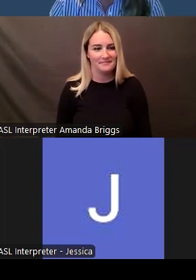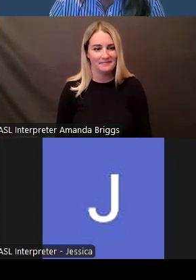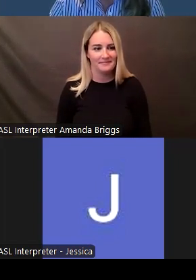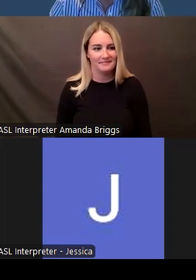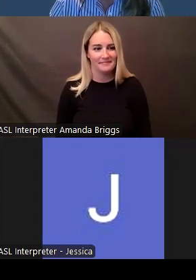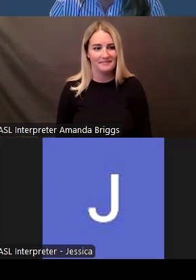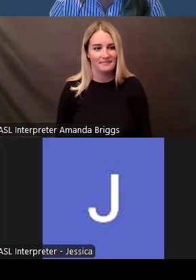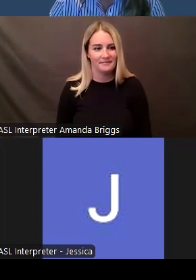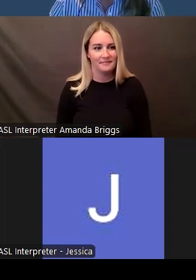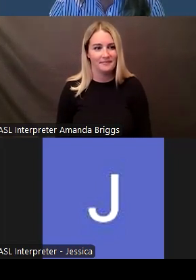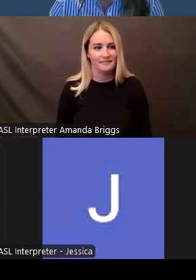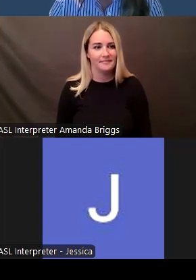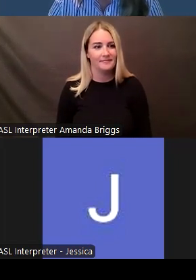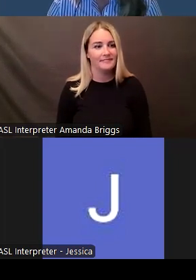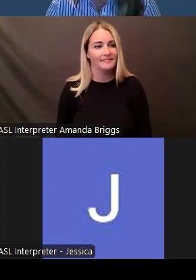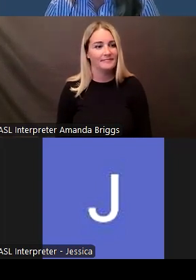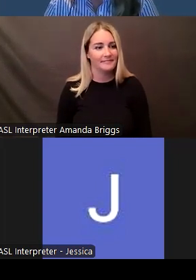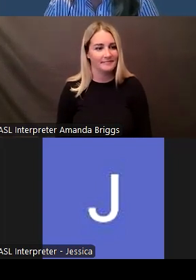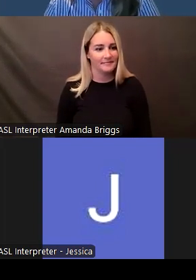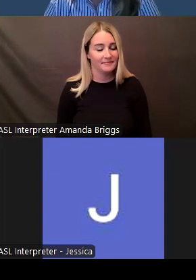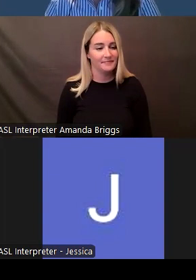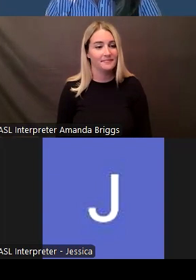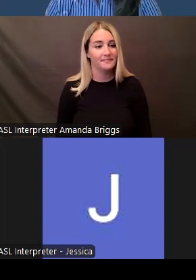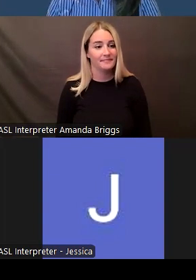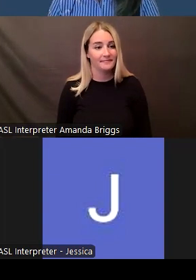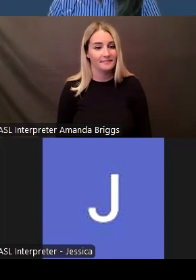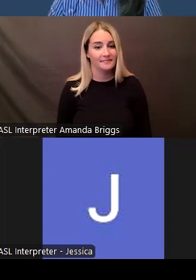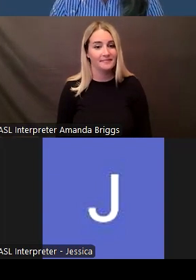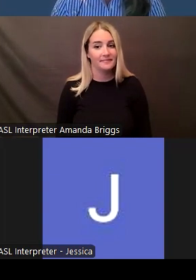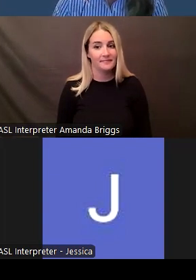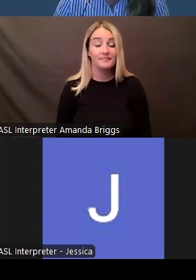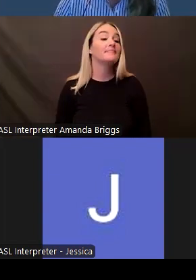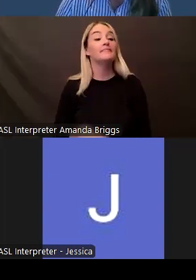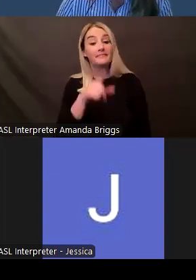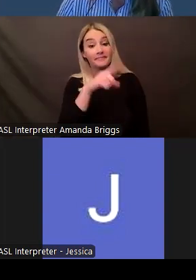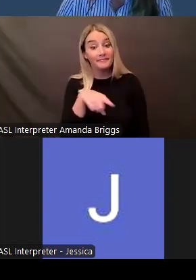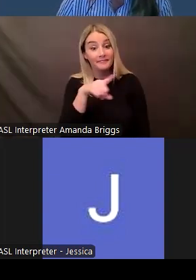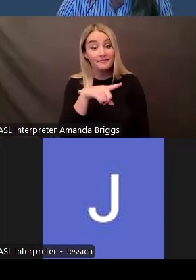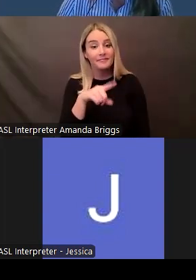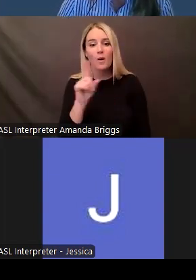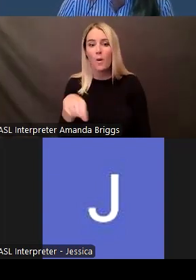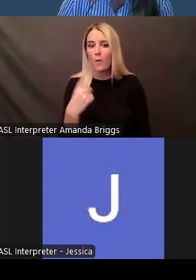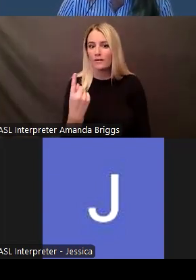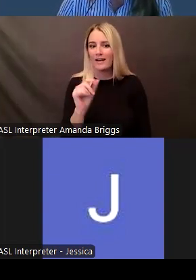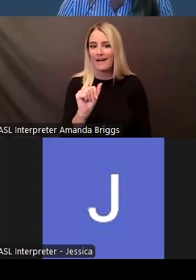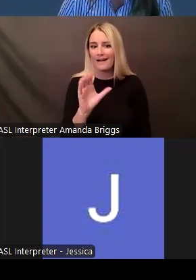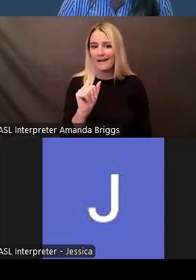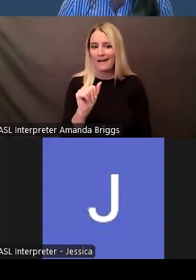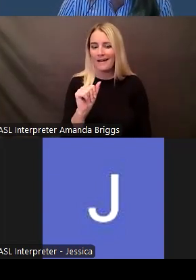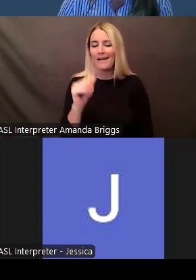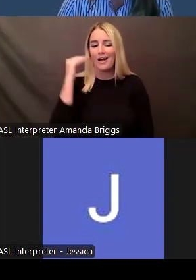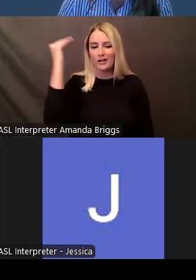Okay. So, this next one impacts only the ACA adult Medicaid expansion population.